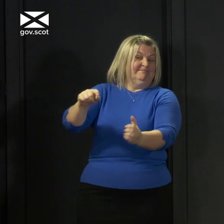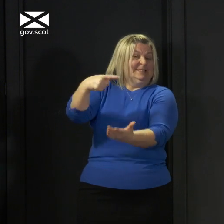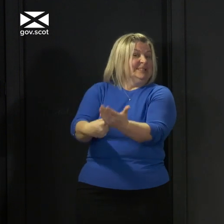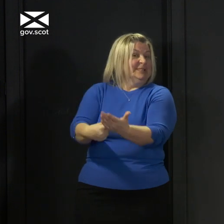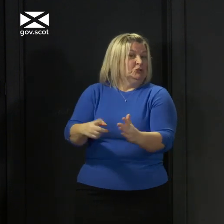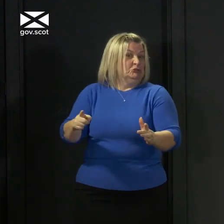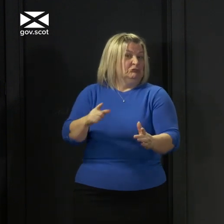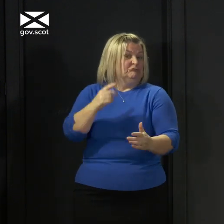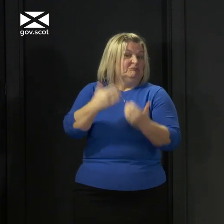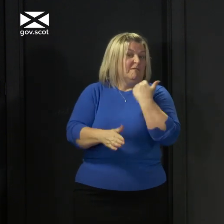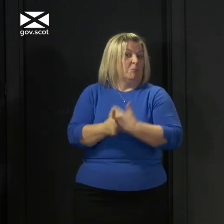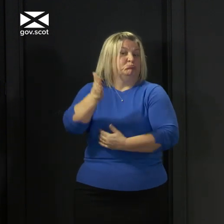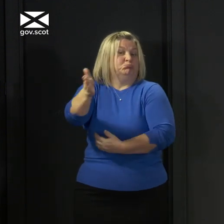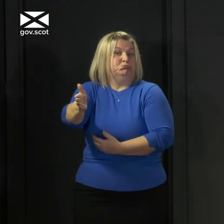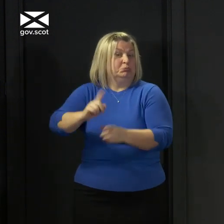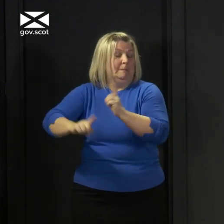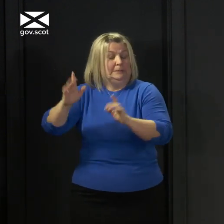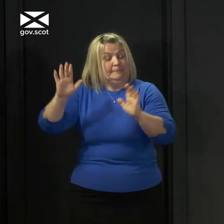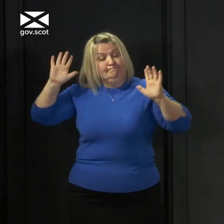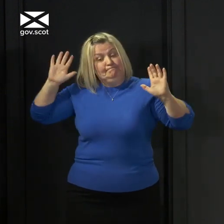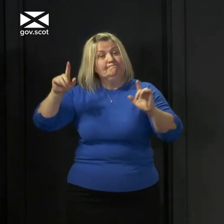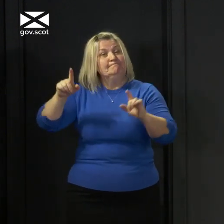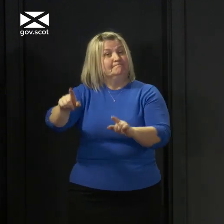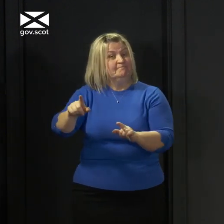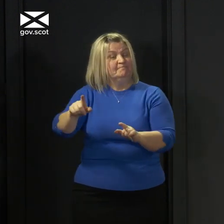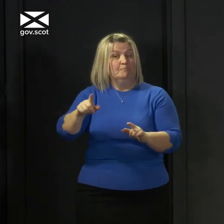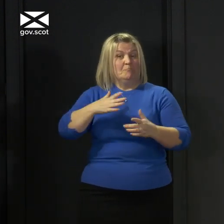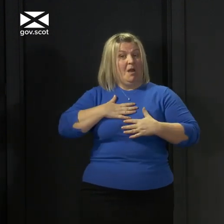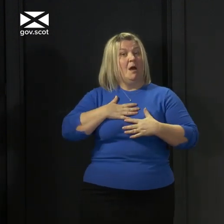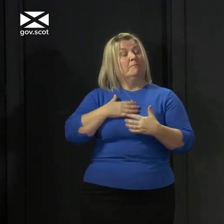discussions I have to have with others in order to inform these decisions that